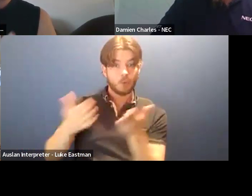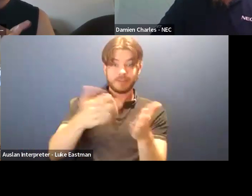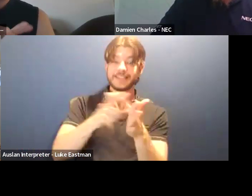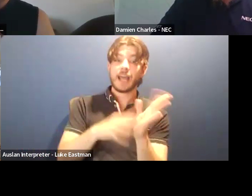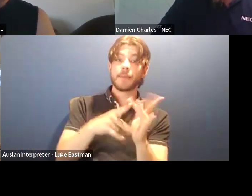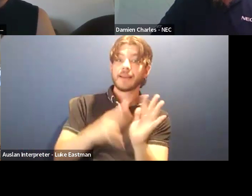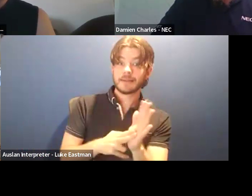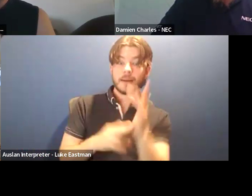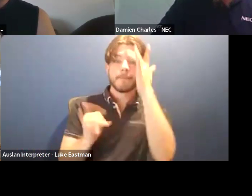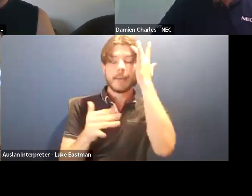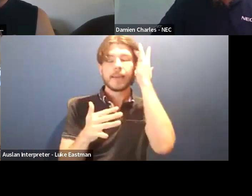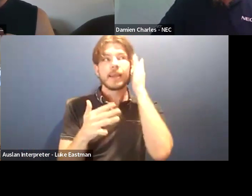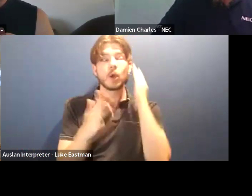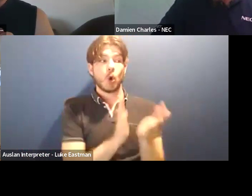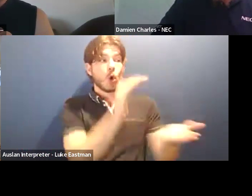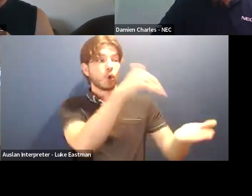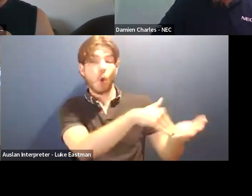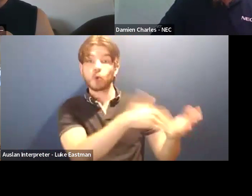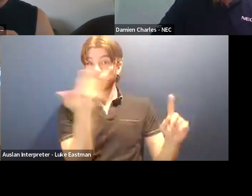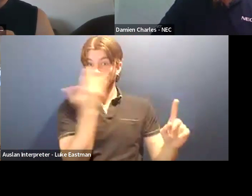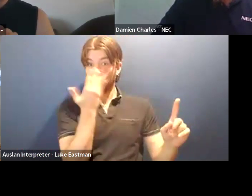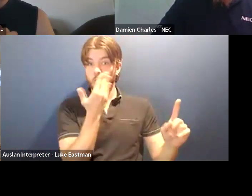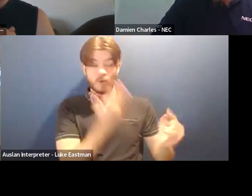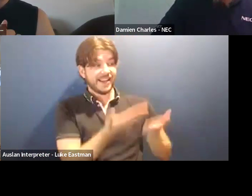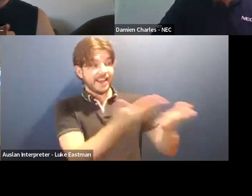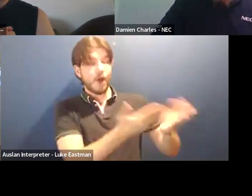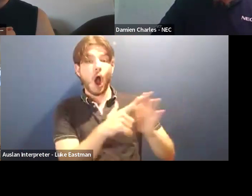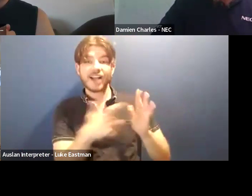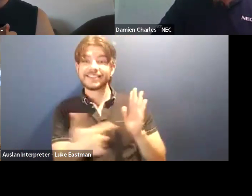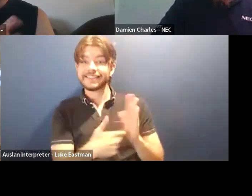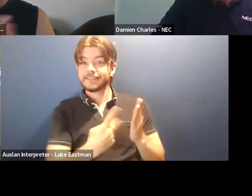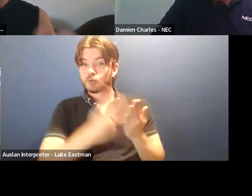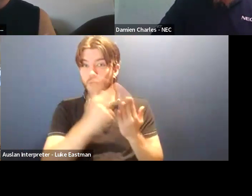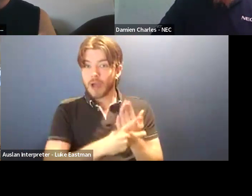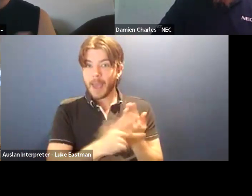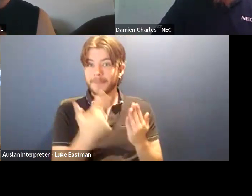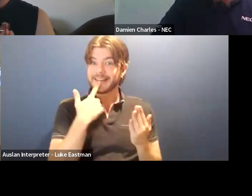ICT taster program to year 9 10 and 11